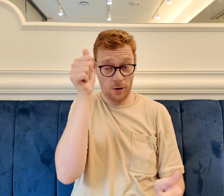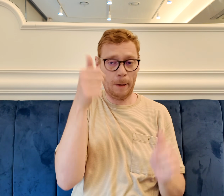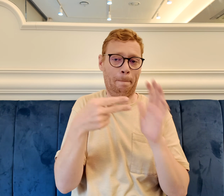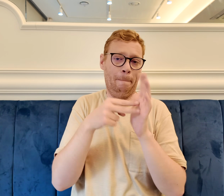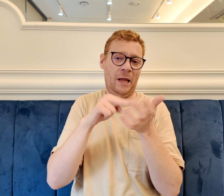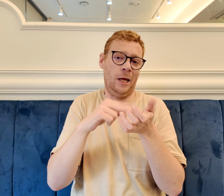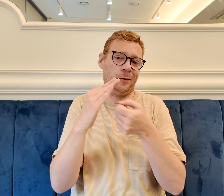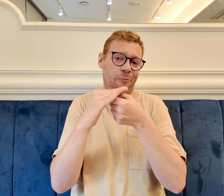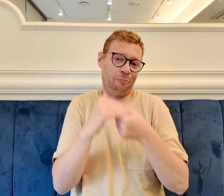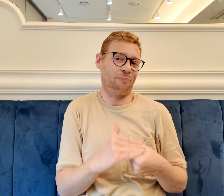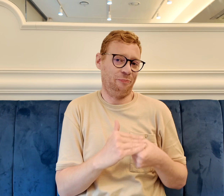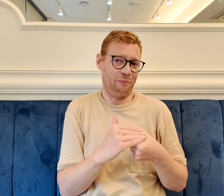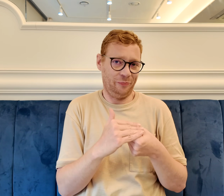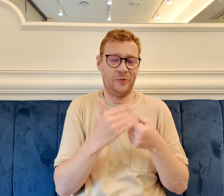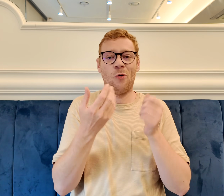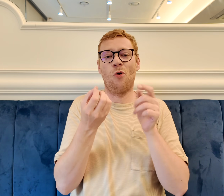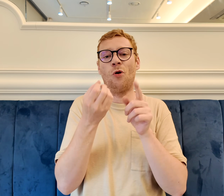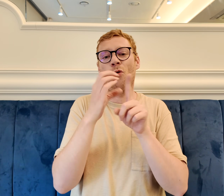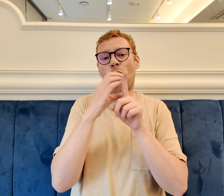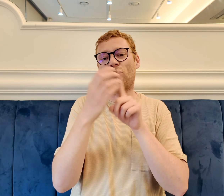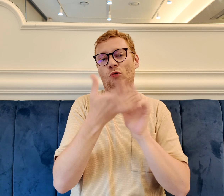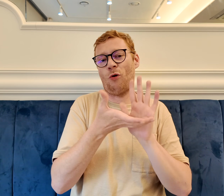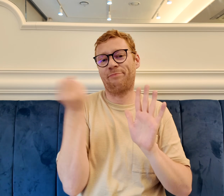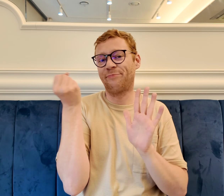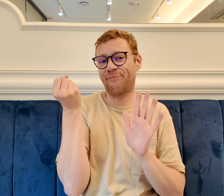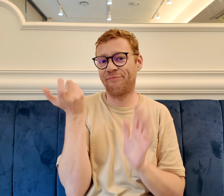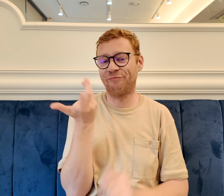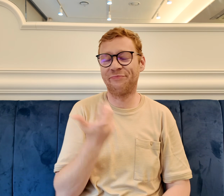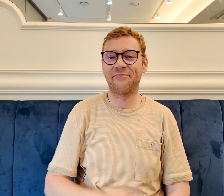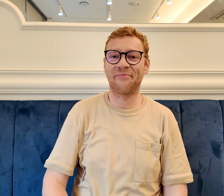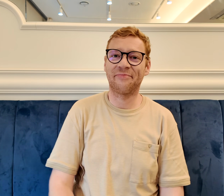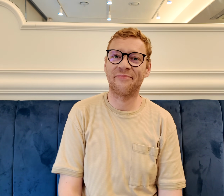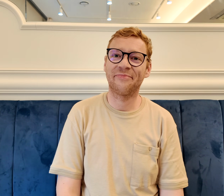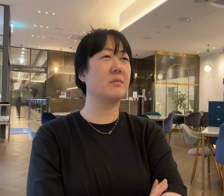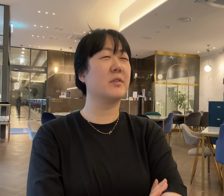If hearing people take center stage and rise to higher positions, it's not simply collaboration; it's audim and cultural appropriation.